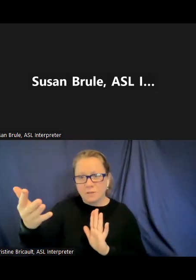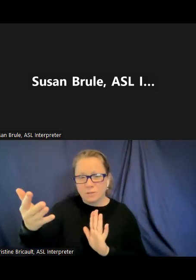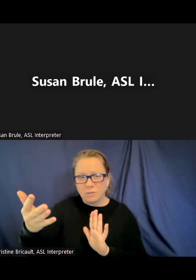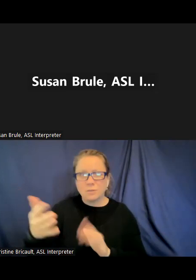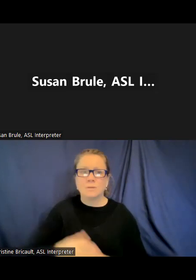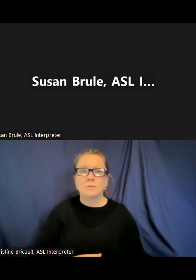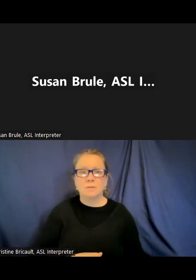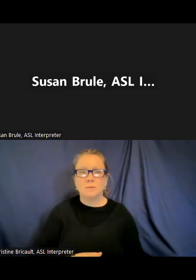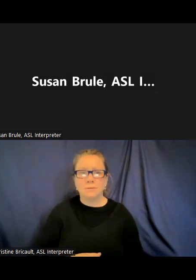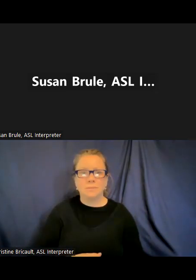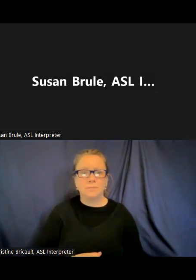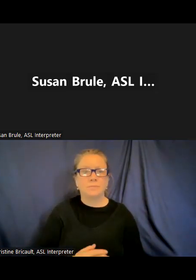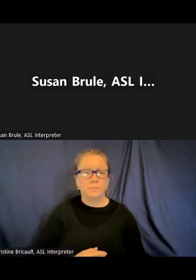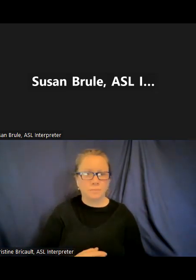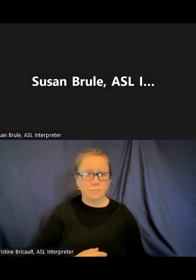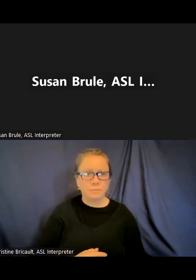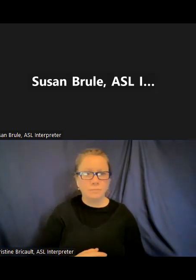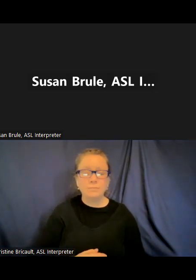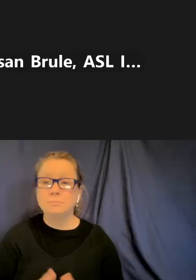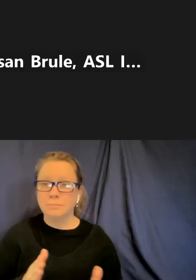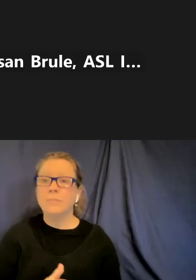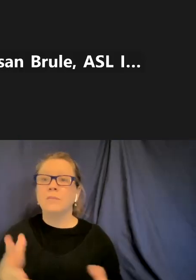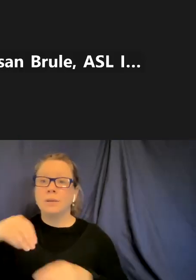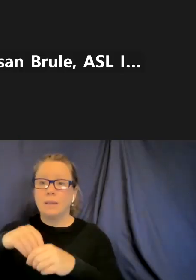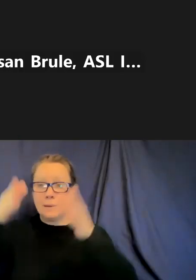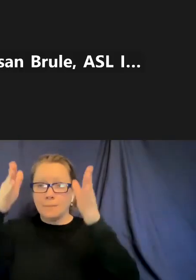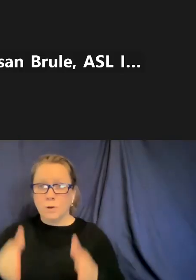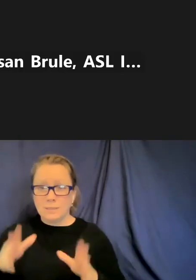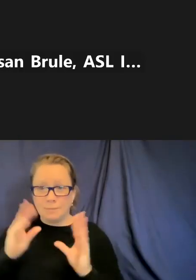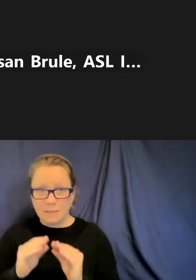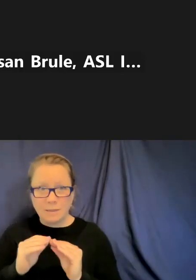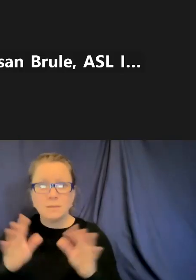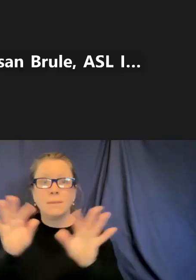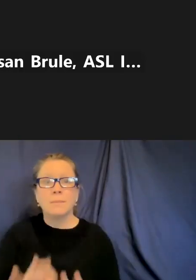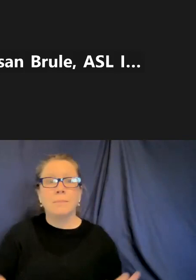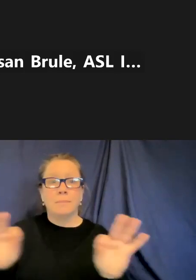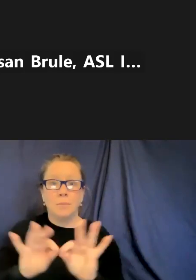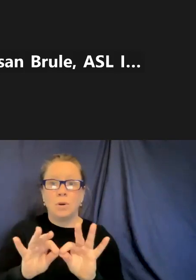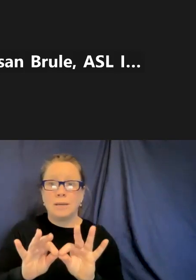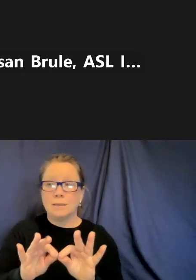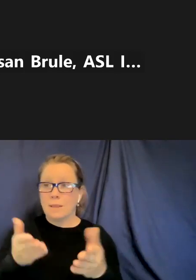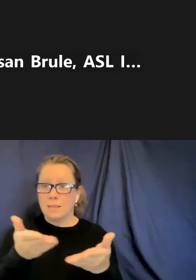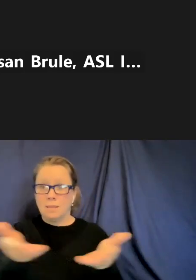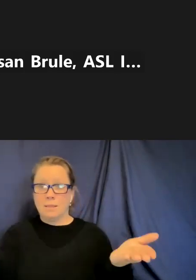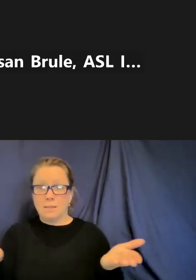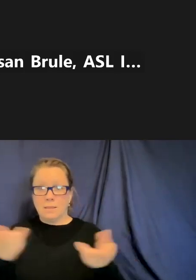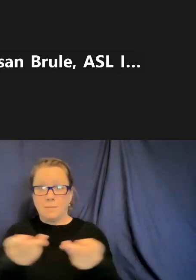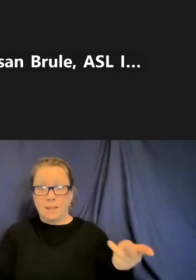For in-person meetings, make sure that the venue where you're holding your meeting is accessible.